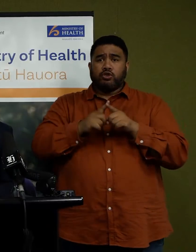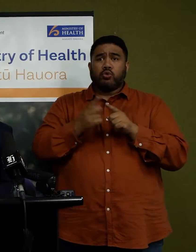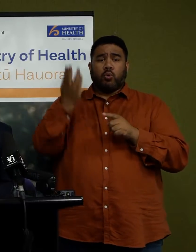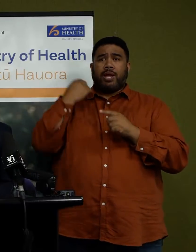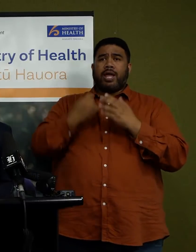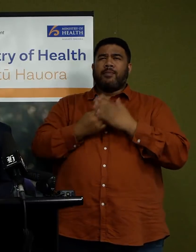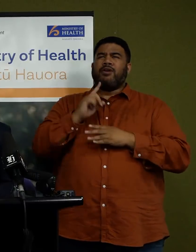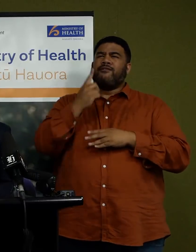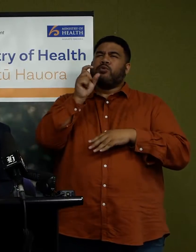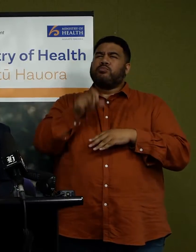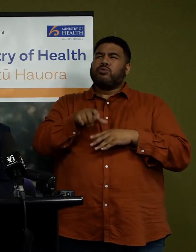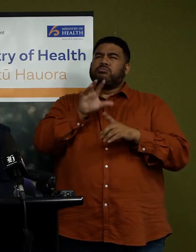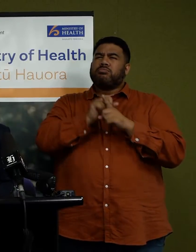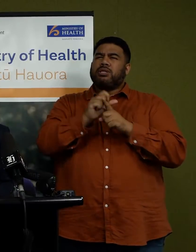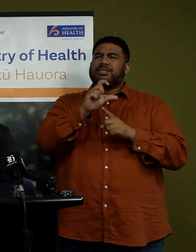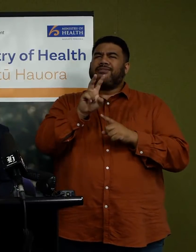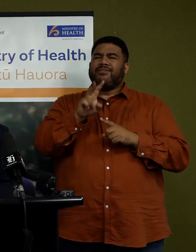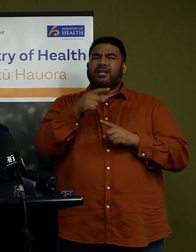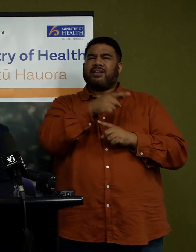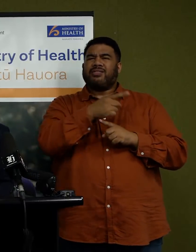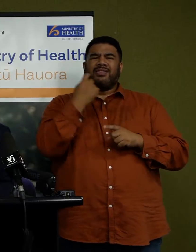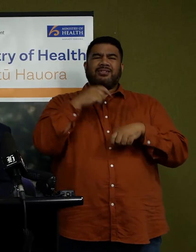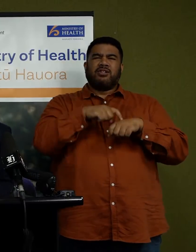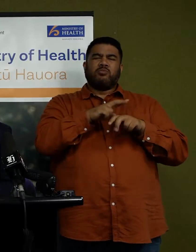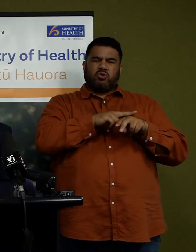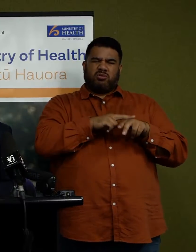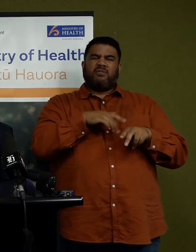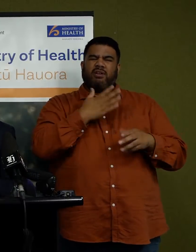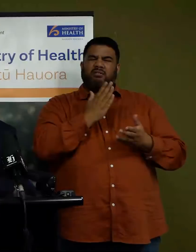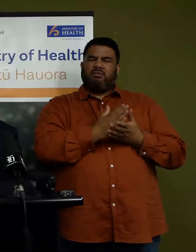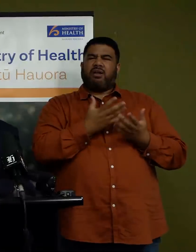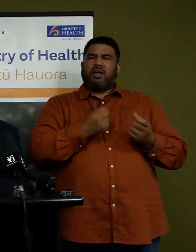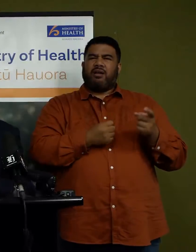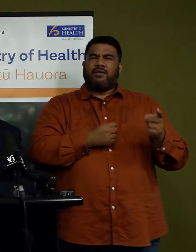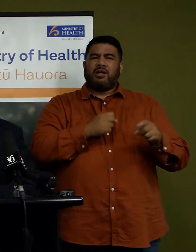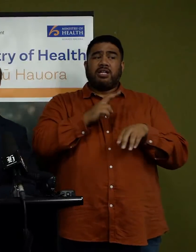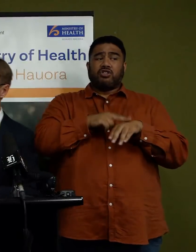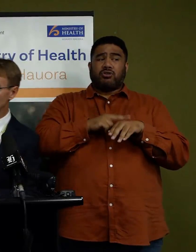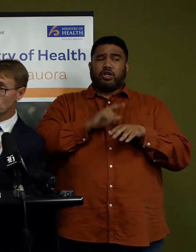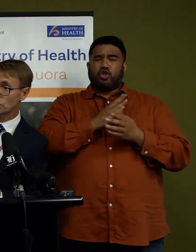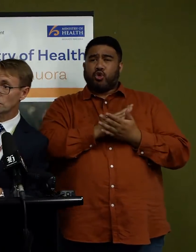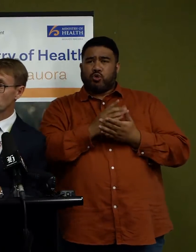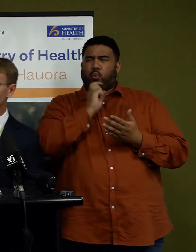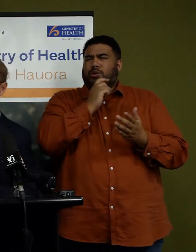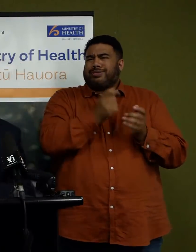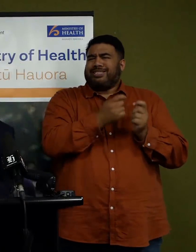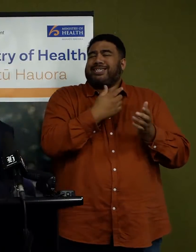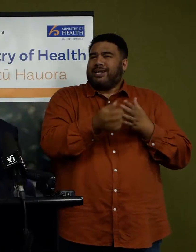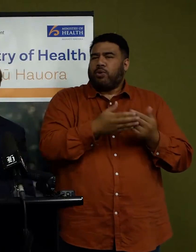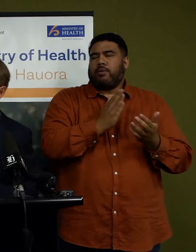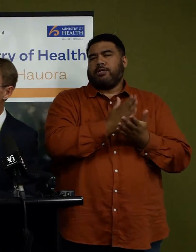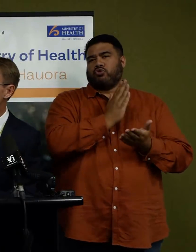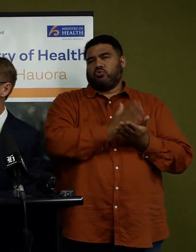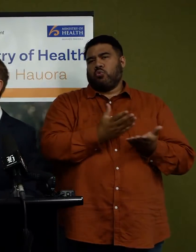where there was a high level of clinical suspicion-- if there's any doubt, the clinicians will test. There was a question at the back. And that's the last one, please.